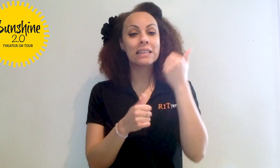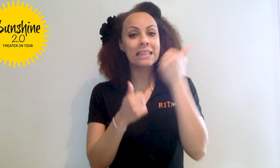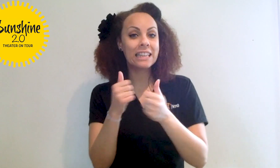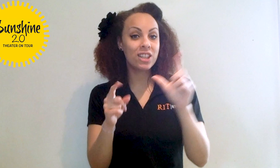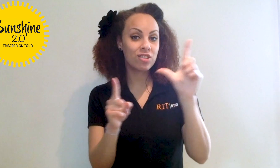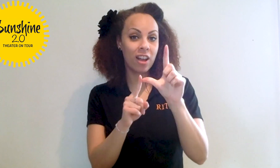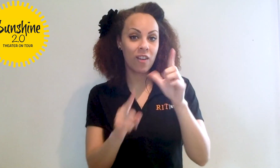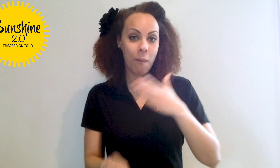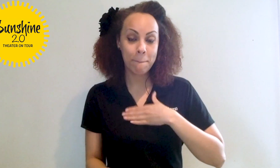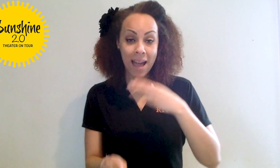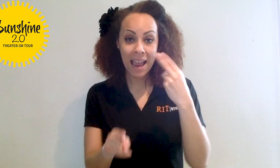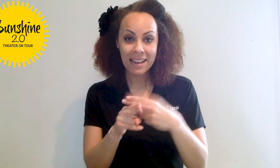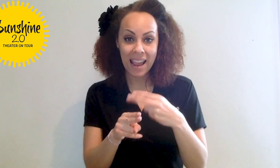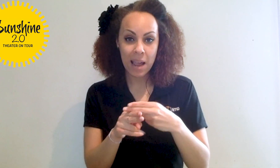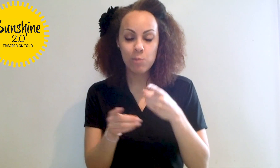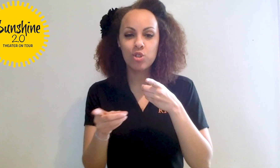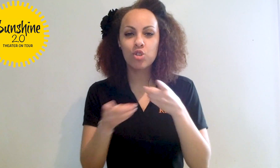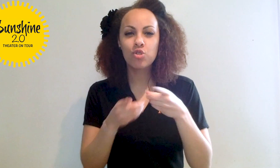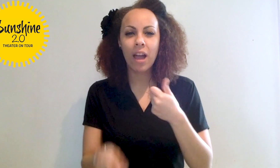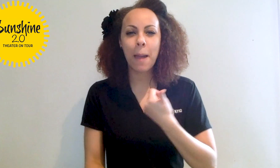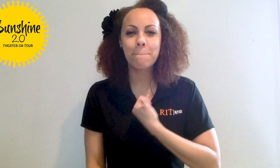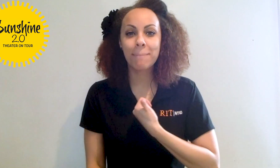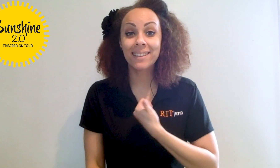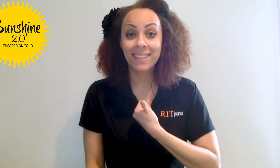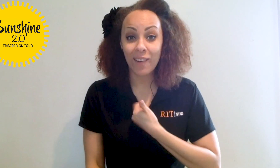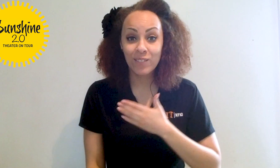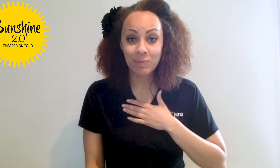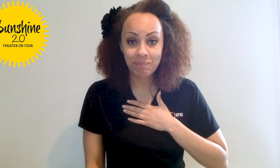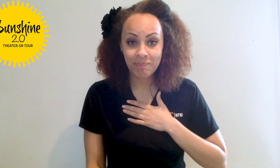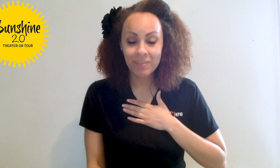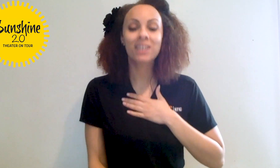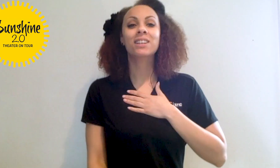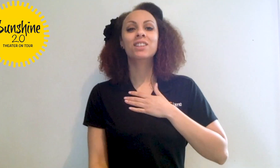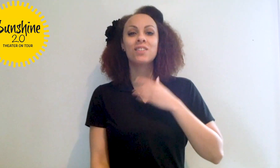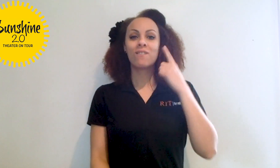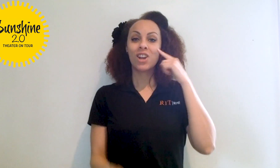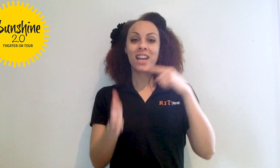Then I will use each letter of my name to describe myself.